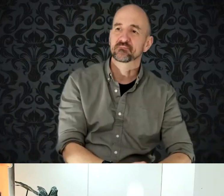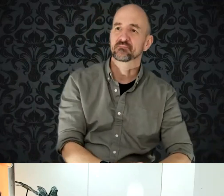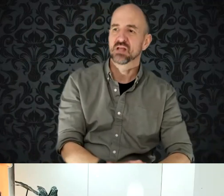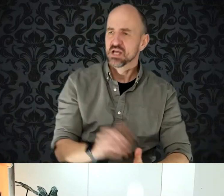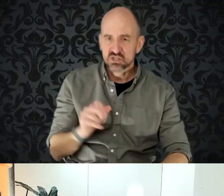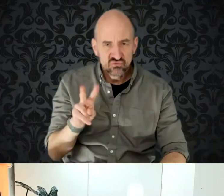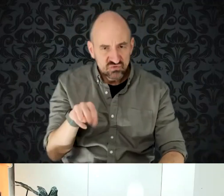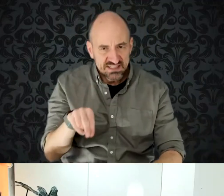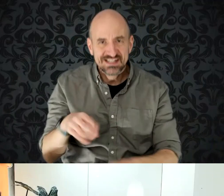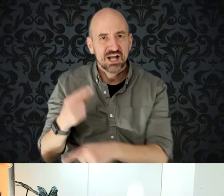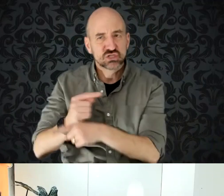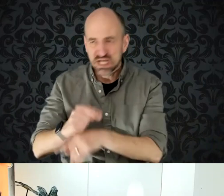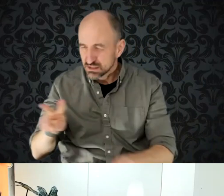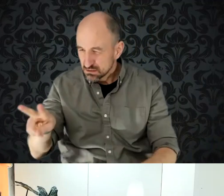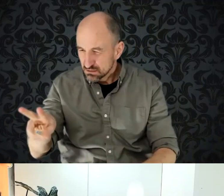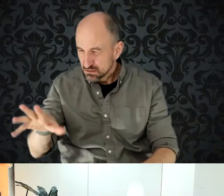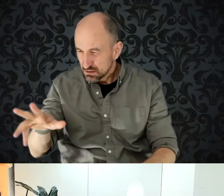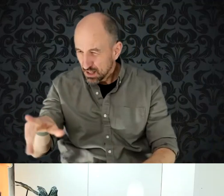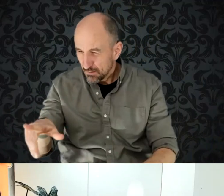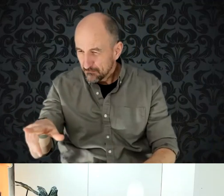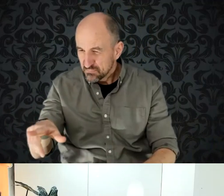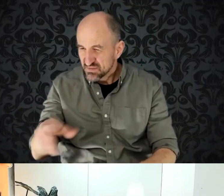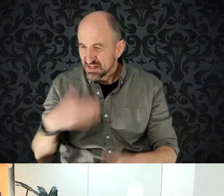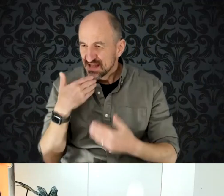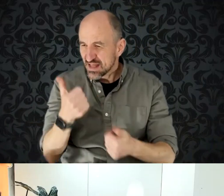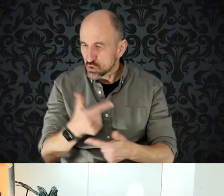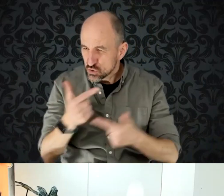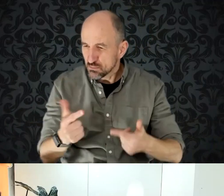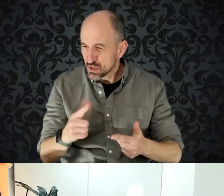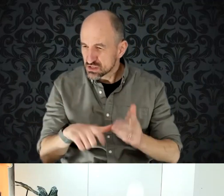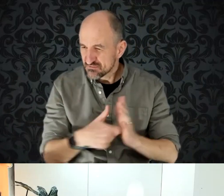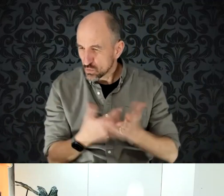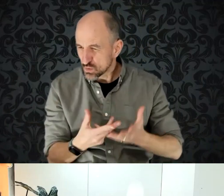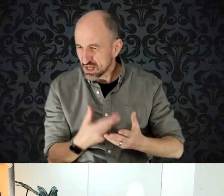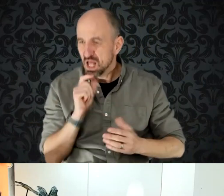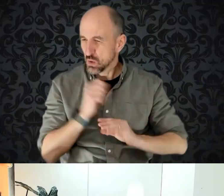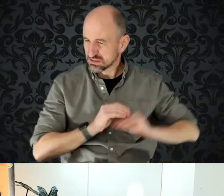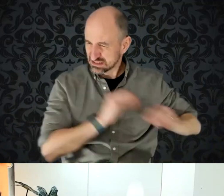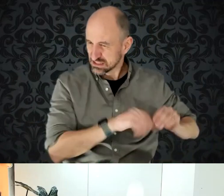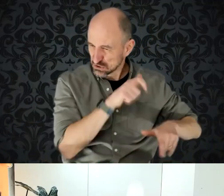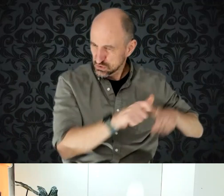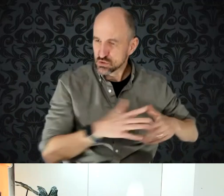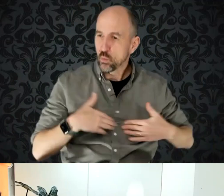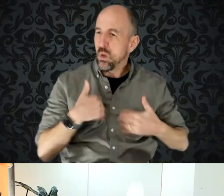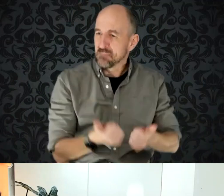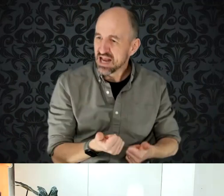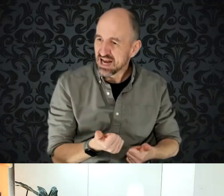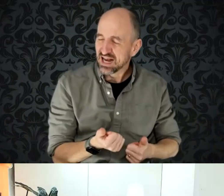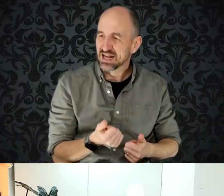I think that is great advice for us all, isn't it? Thinking about those spaces that ultimately people will experience